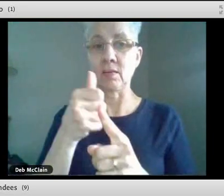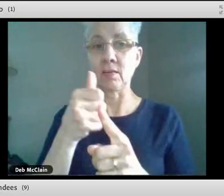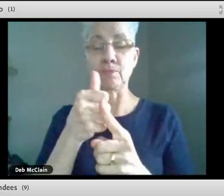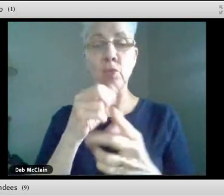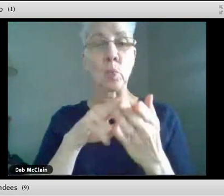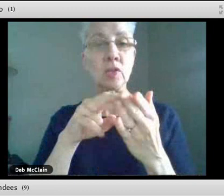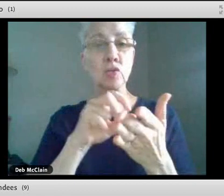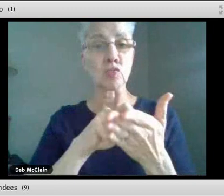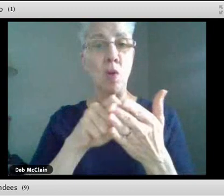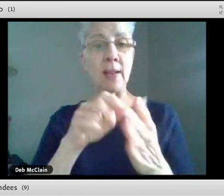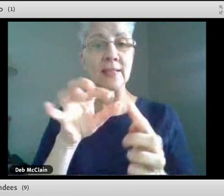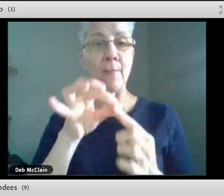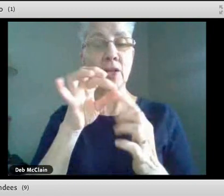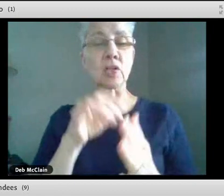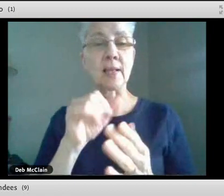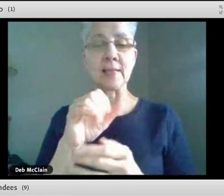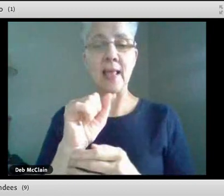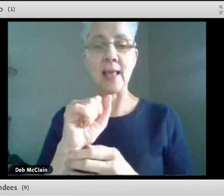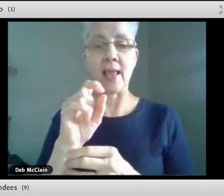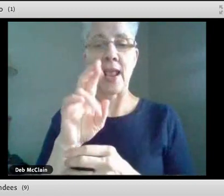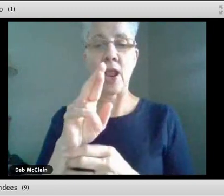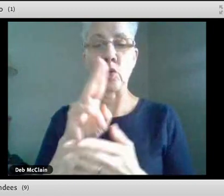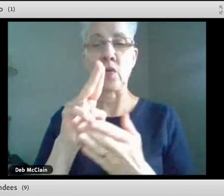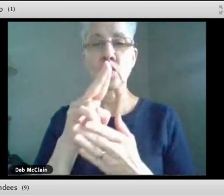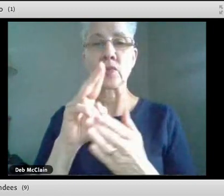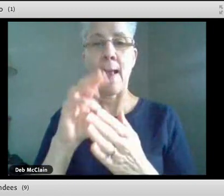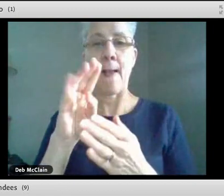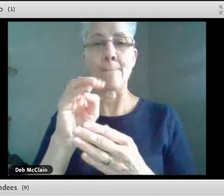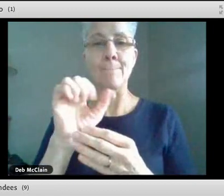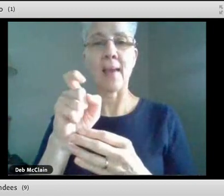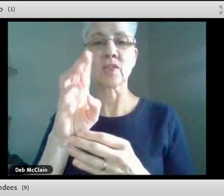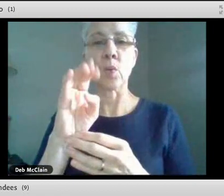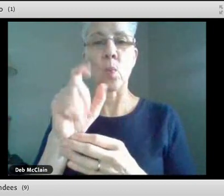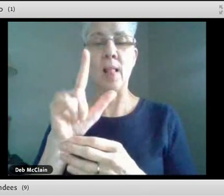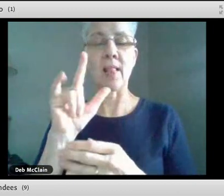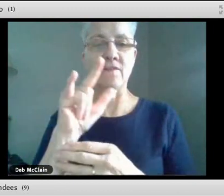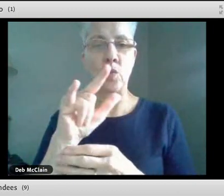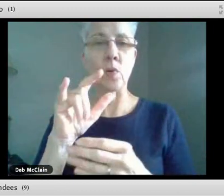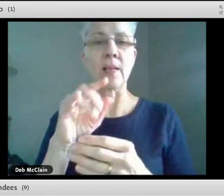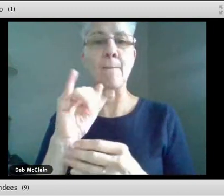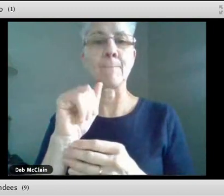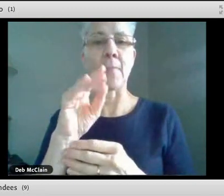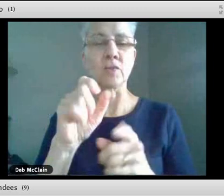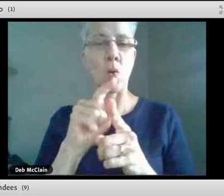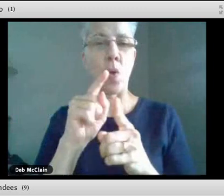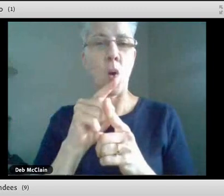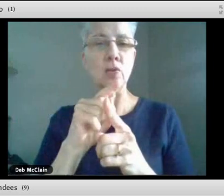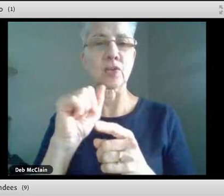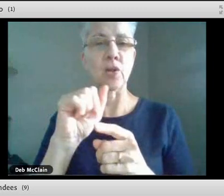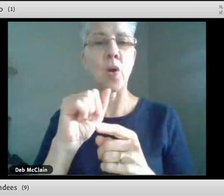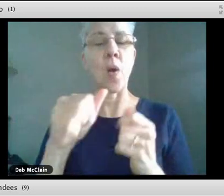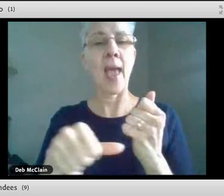and writing specialist at the Air University at Maxwell Air Force Base. She's also an adjunct professor